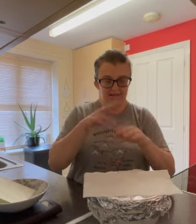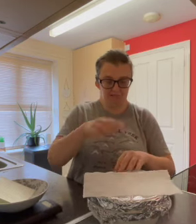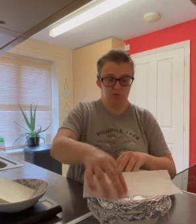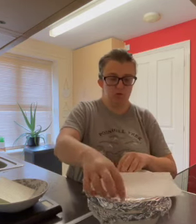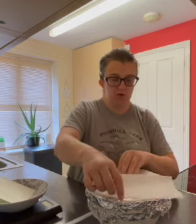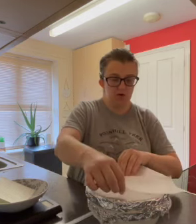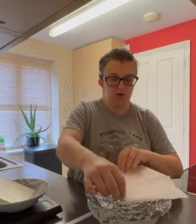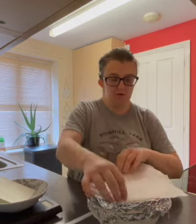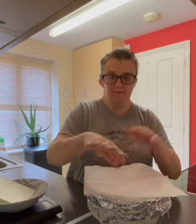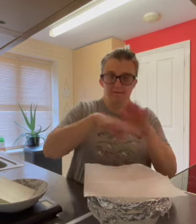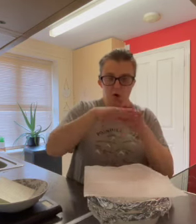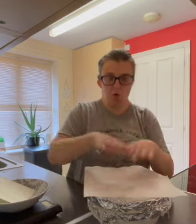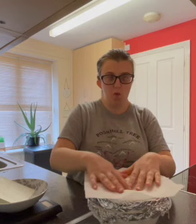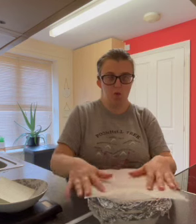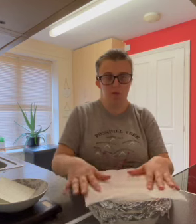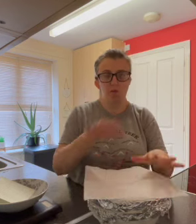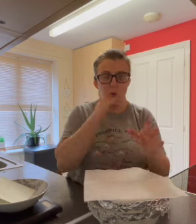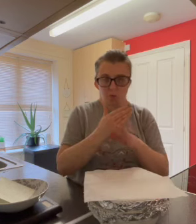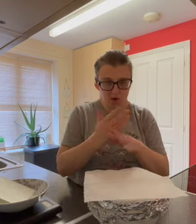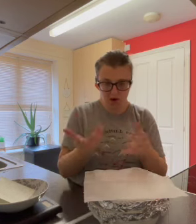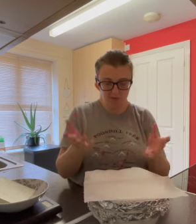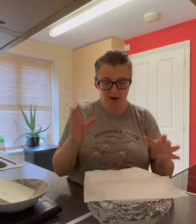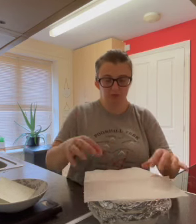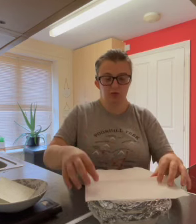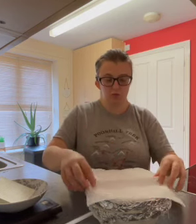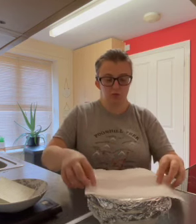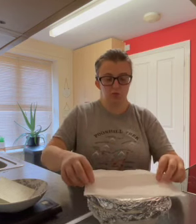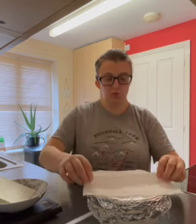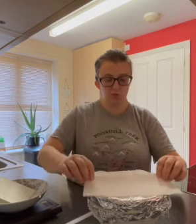if the baking paper is flat then it won't cook.